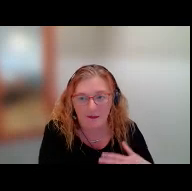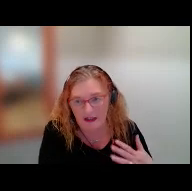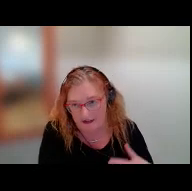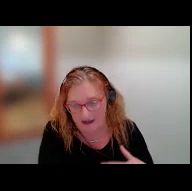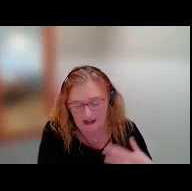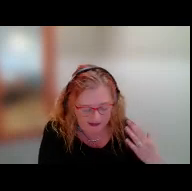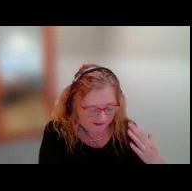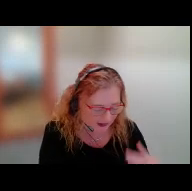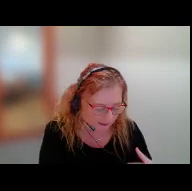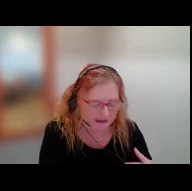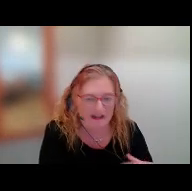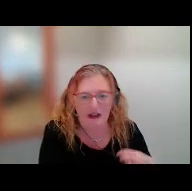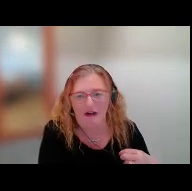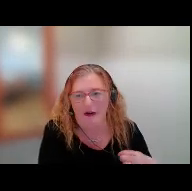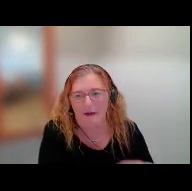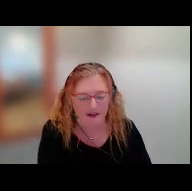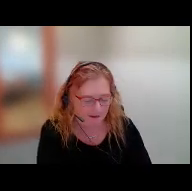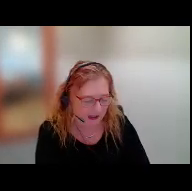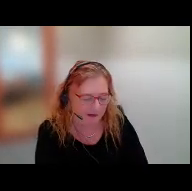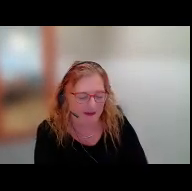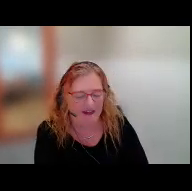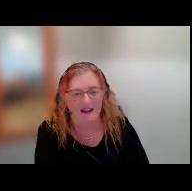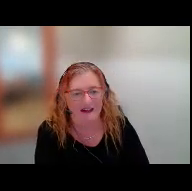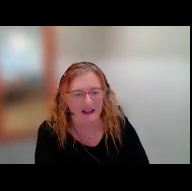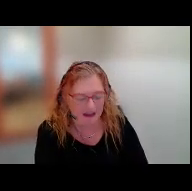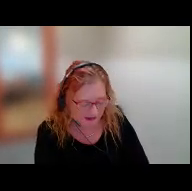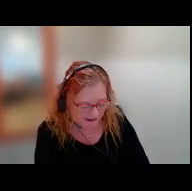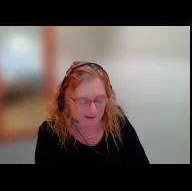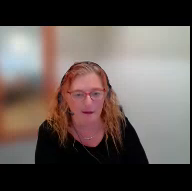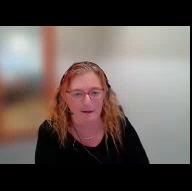If that is the case I will let you know but otherwise we'll just continue as normal.